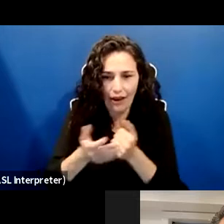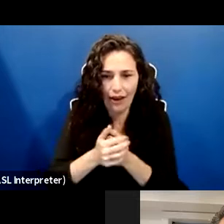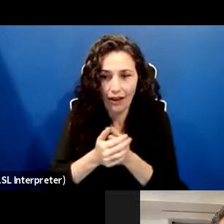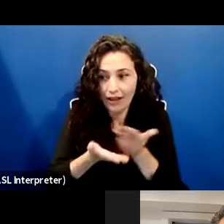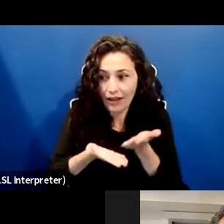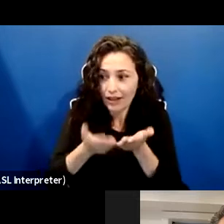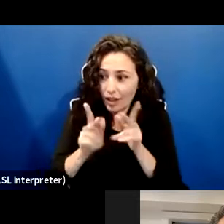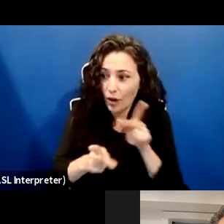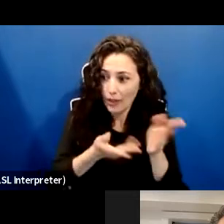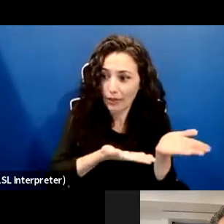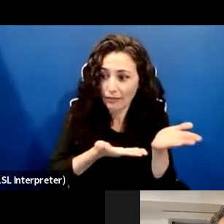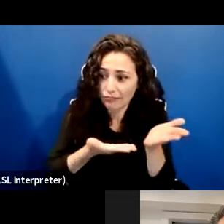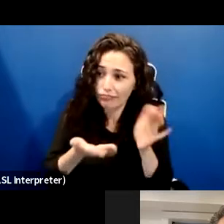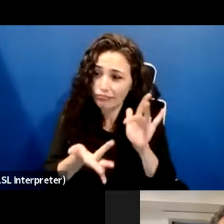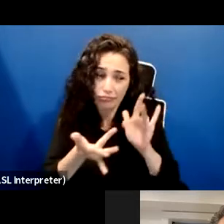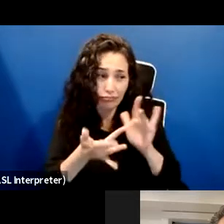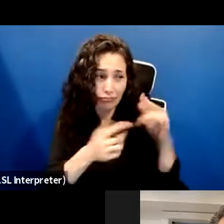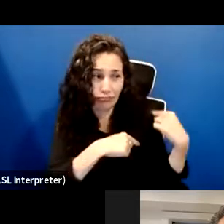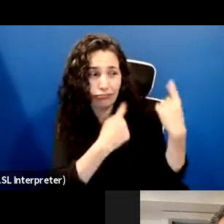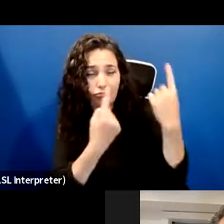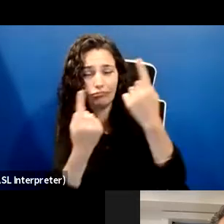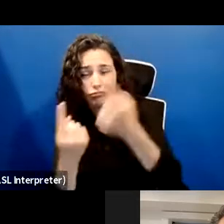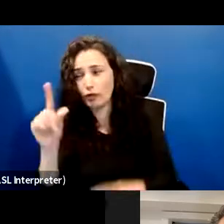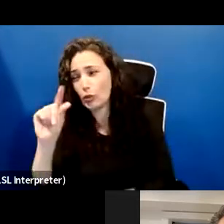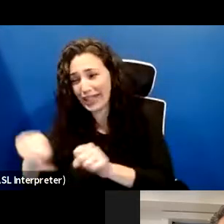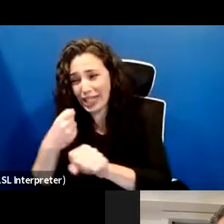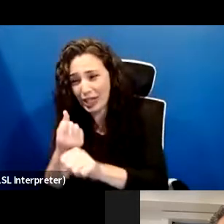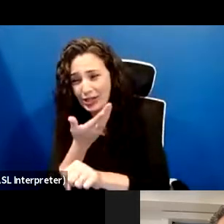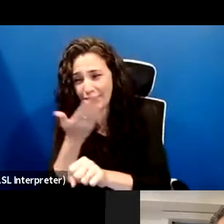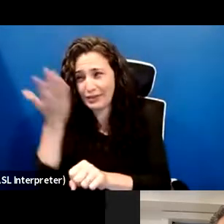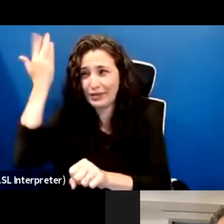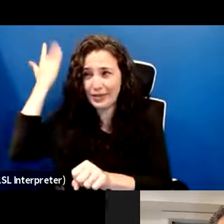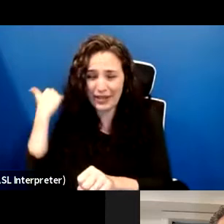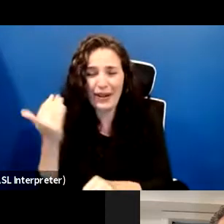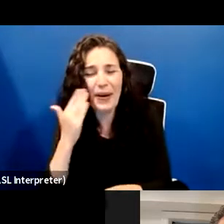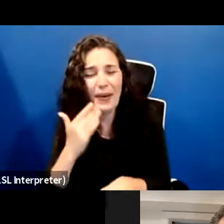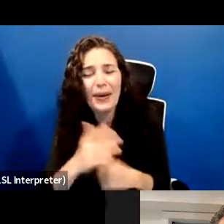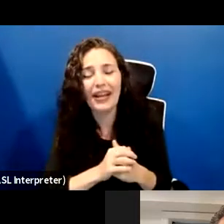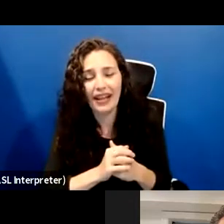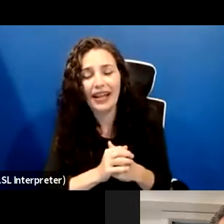from 20 years ago that we've been filming. And most of the people we filmed stayed in our lives.